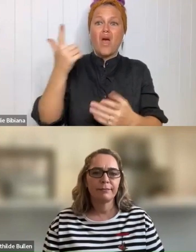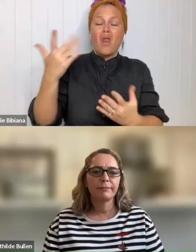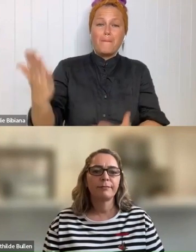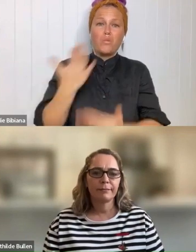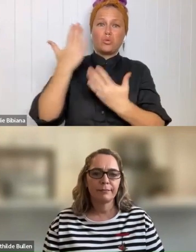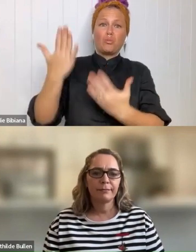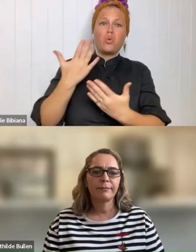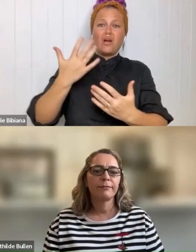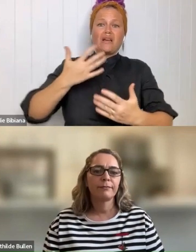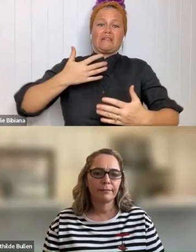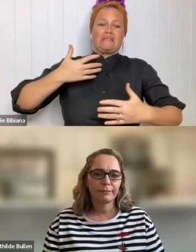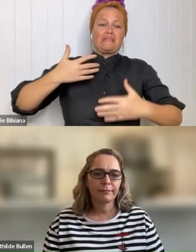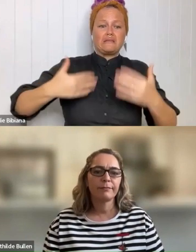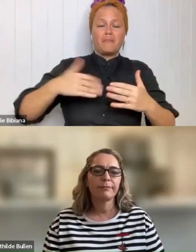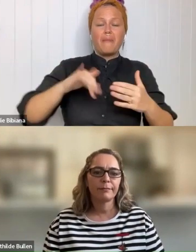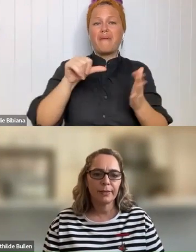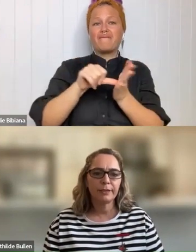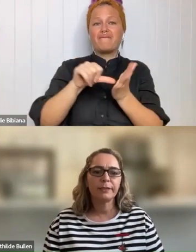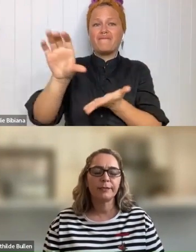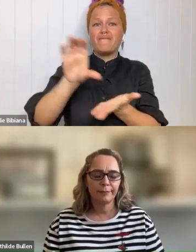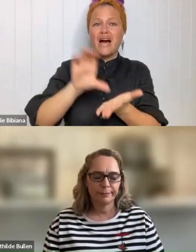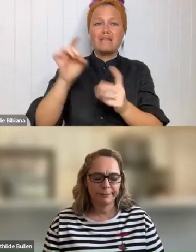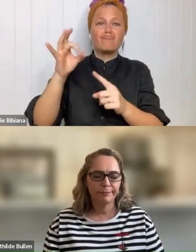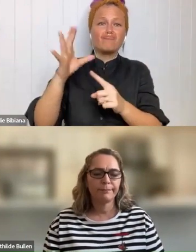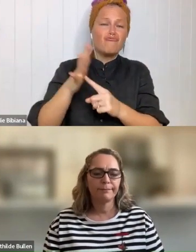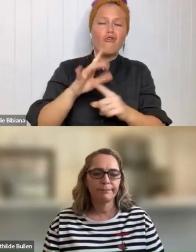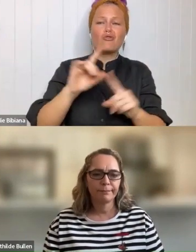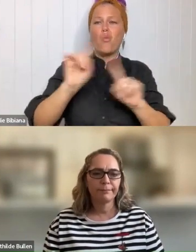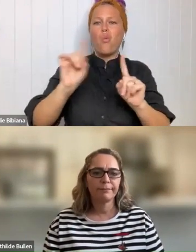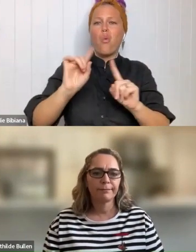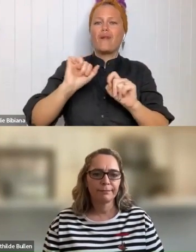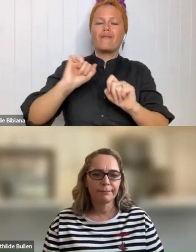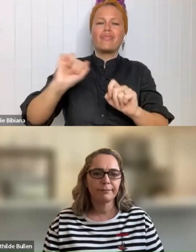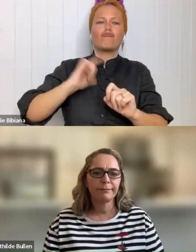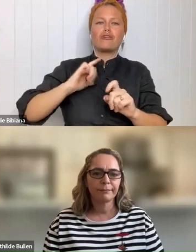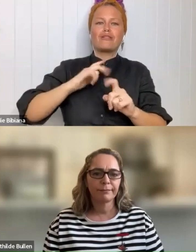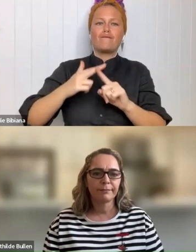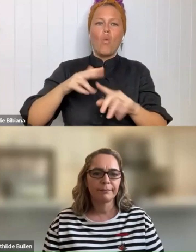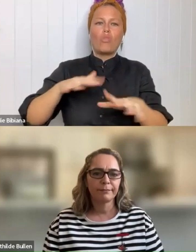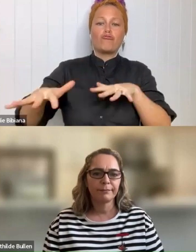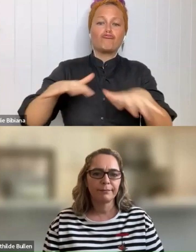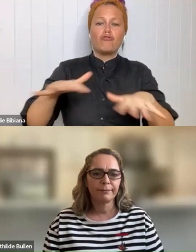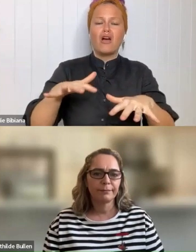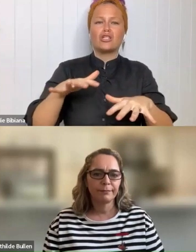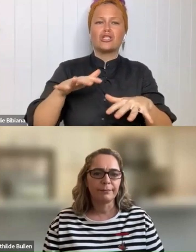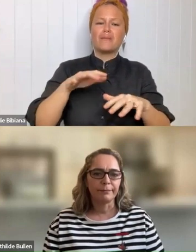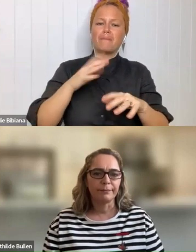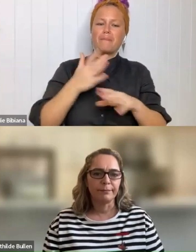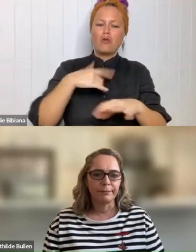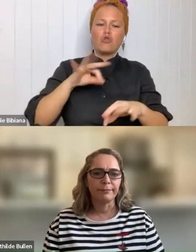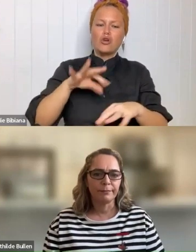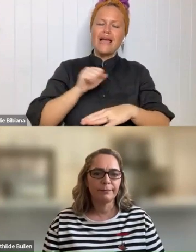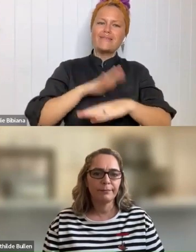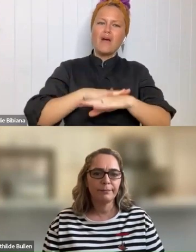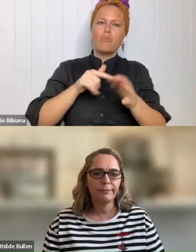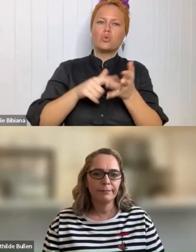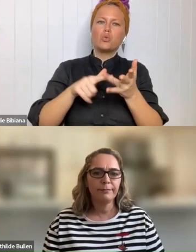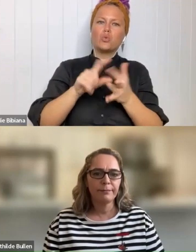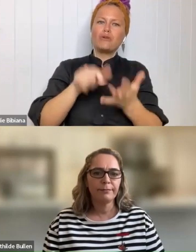because of funding priorities or whatever it might be to rush and not take the time that we need to do this right. develop these